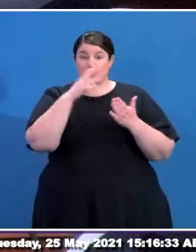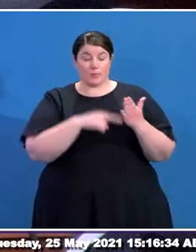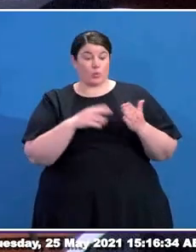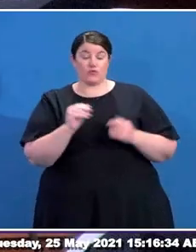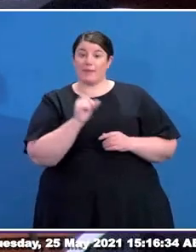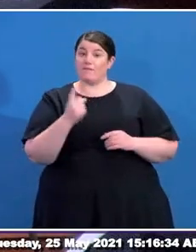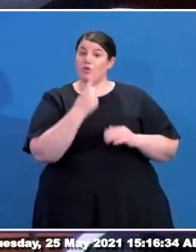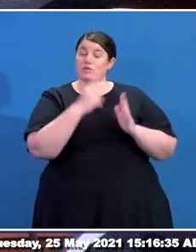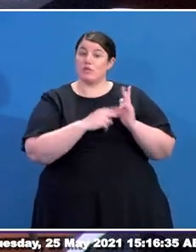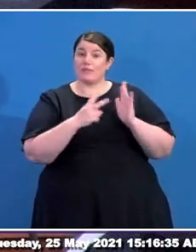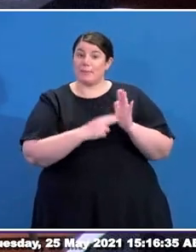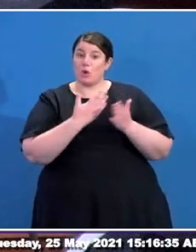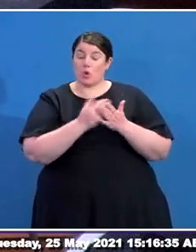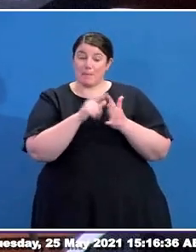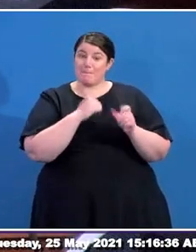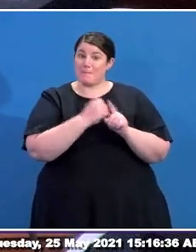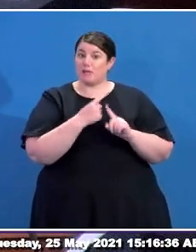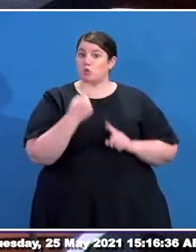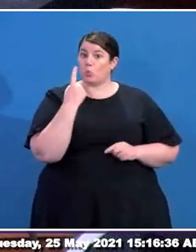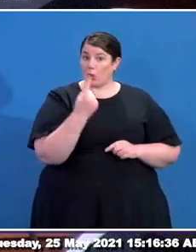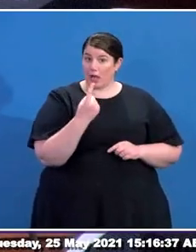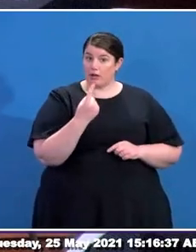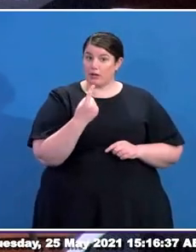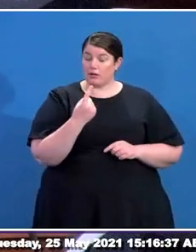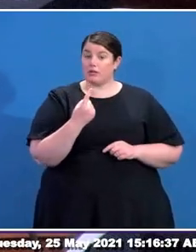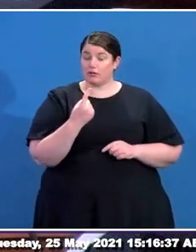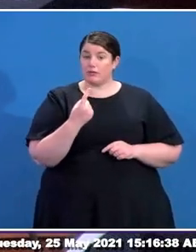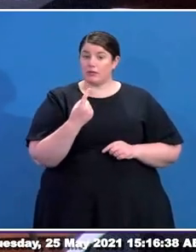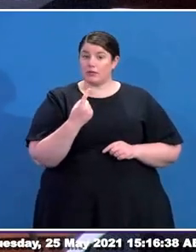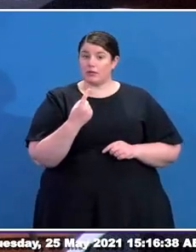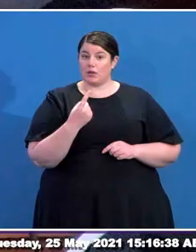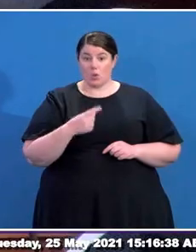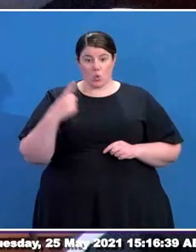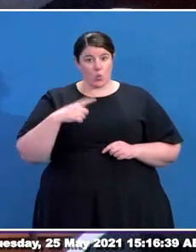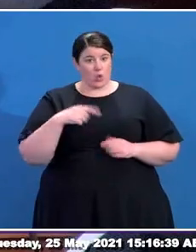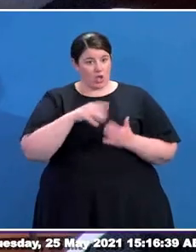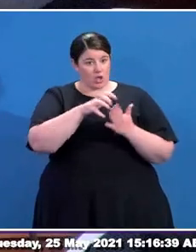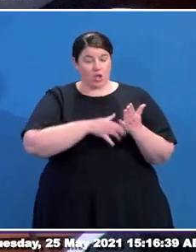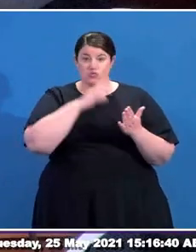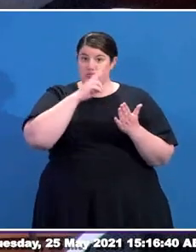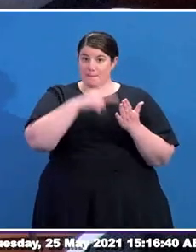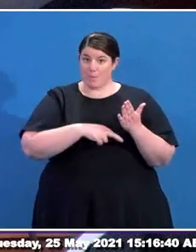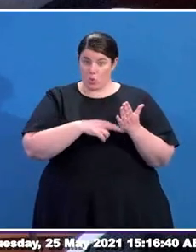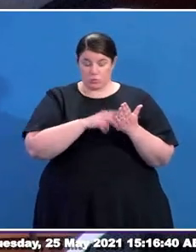page one the purpose of this report was, in the second paragraph, to consider the